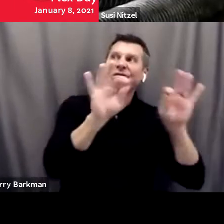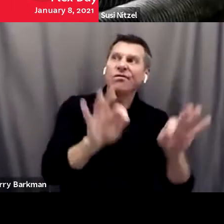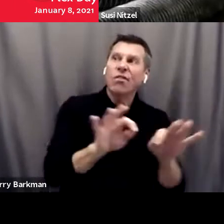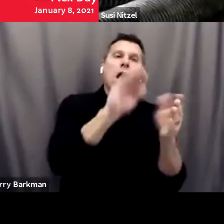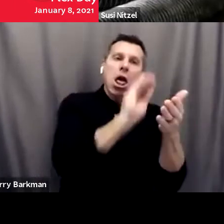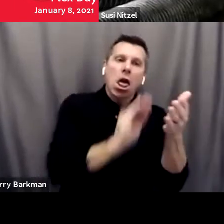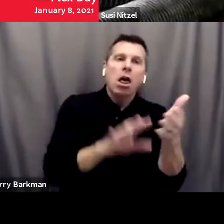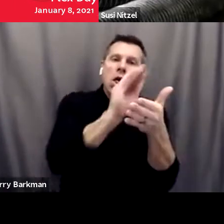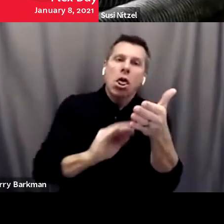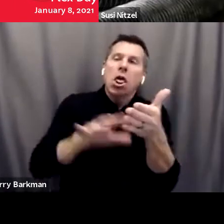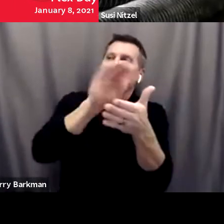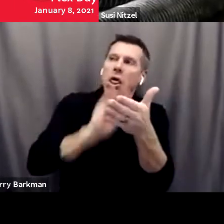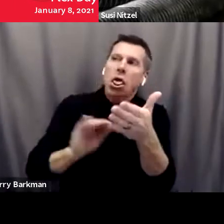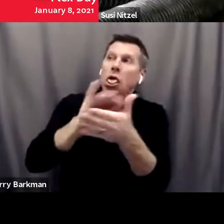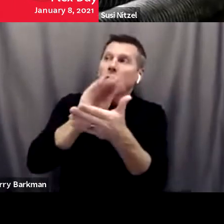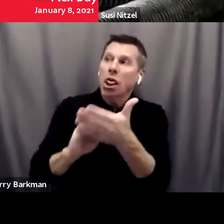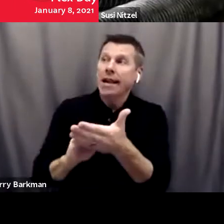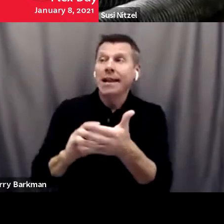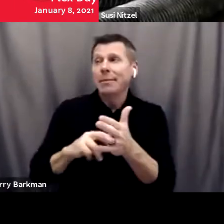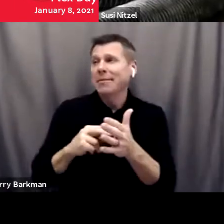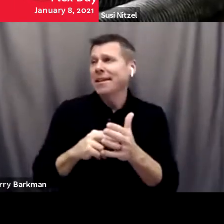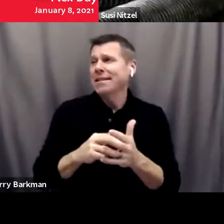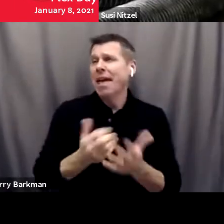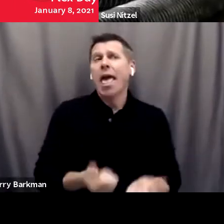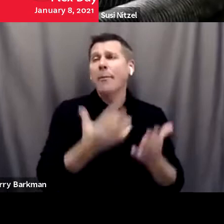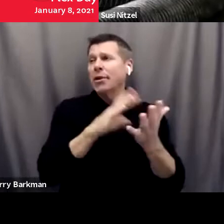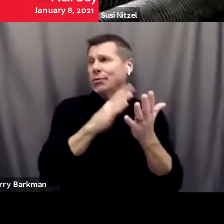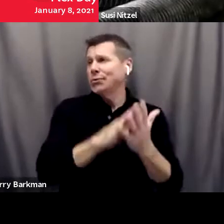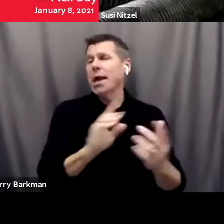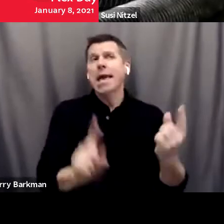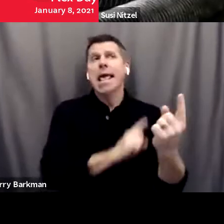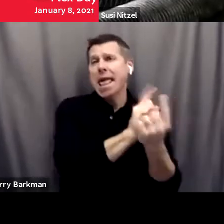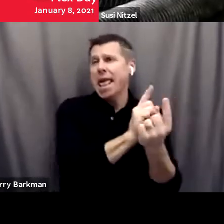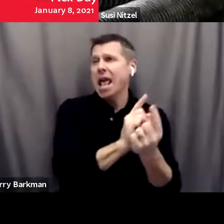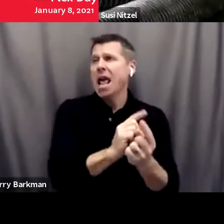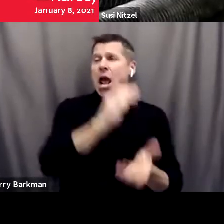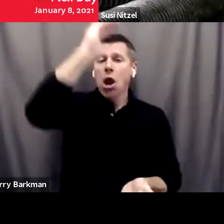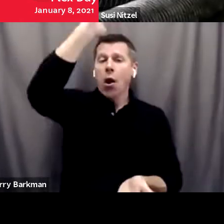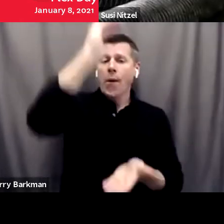only get to see X number of students, I don't get to actually get through my work efficiently. Is there some way we can fix